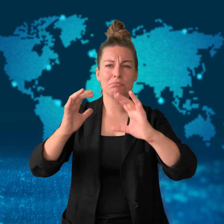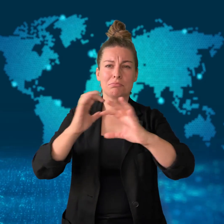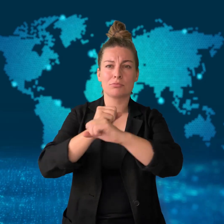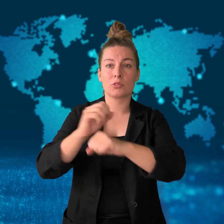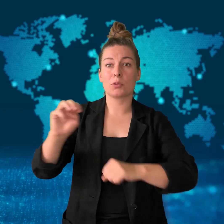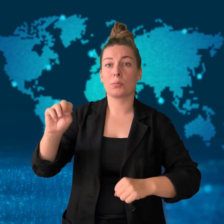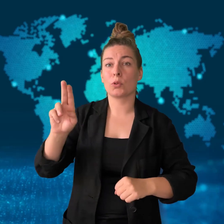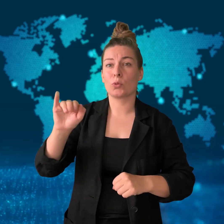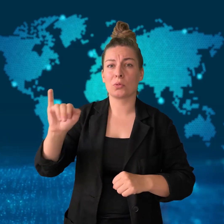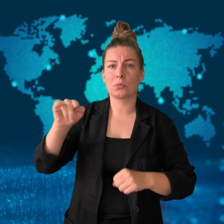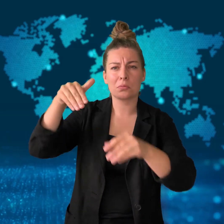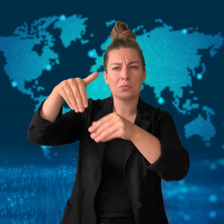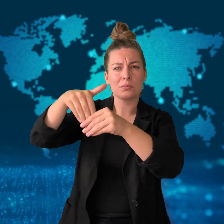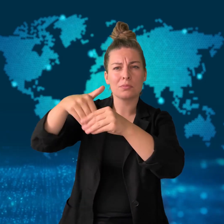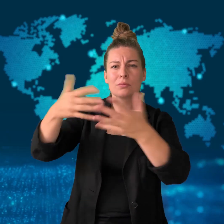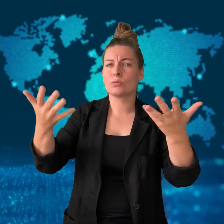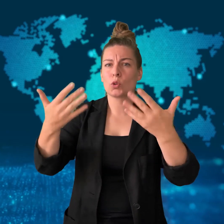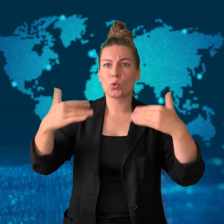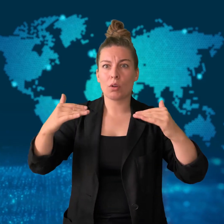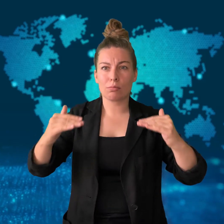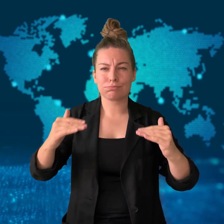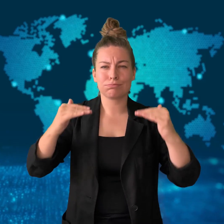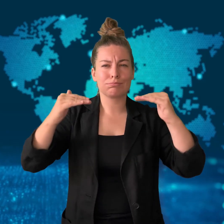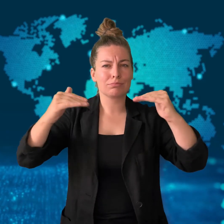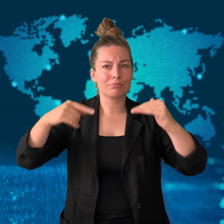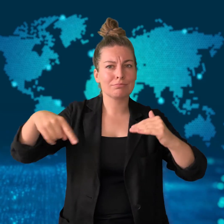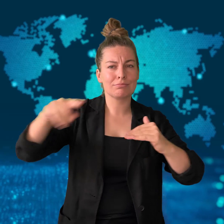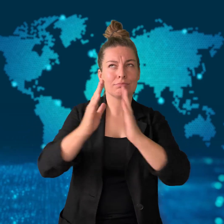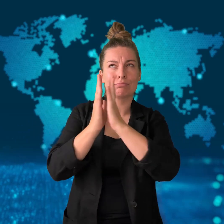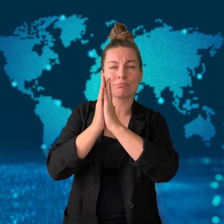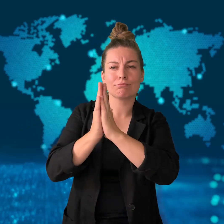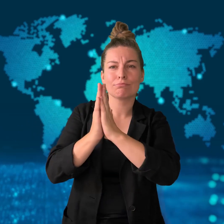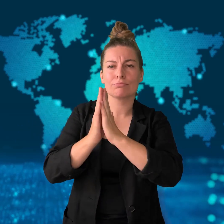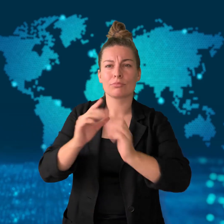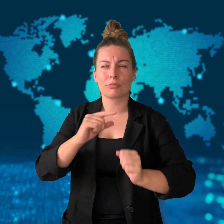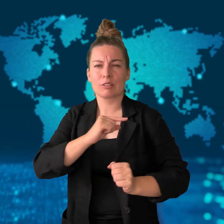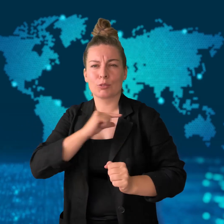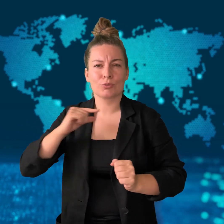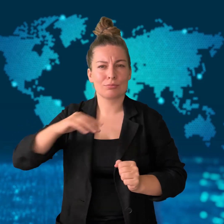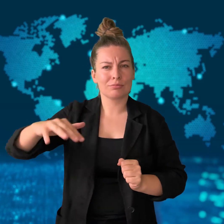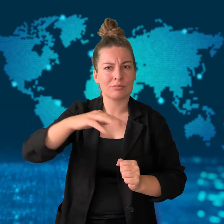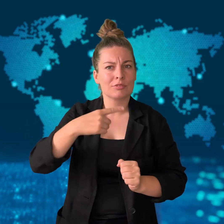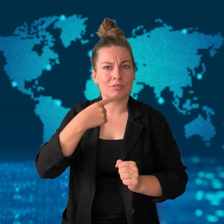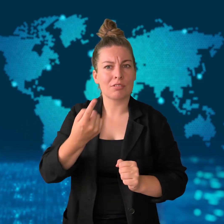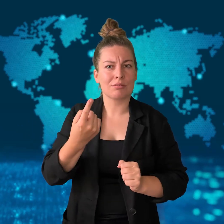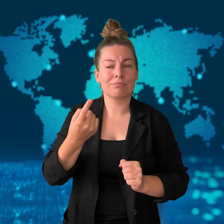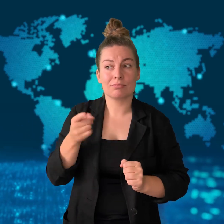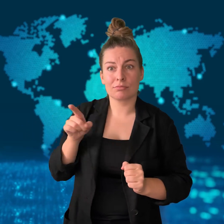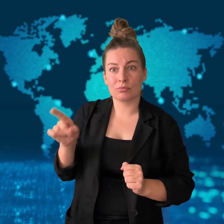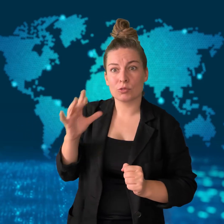which is a top body of clerics, said